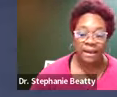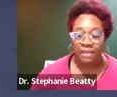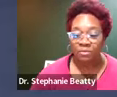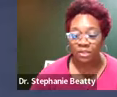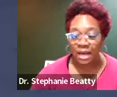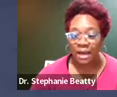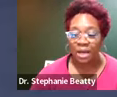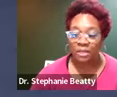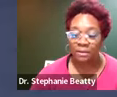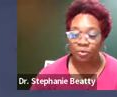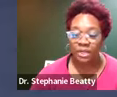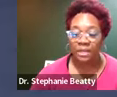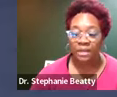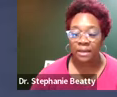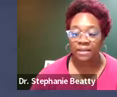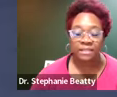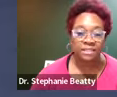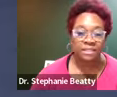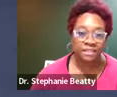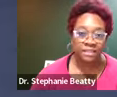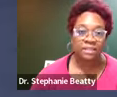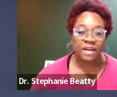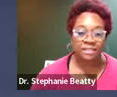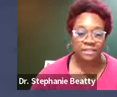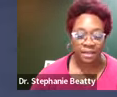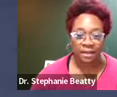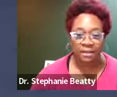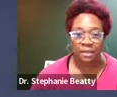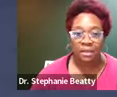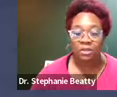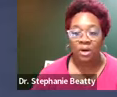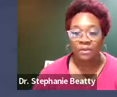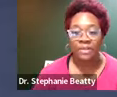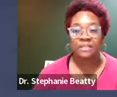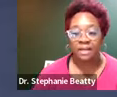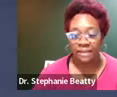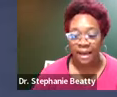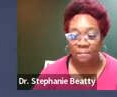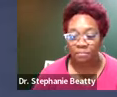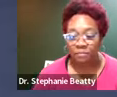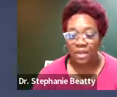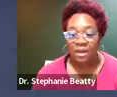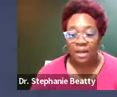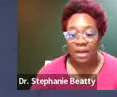and they rely on lip reading and assisted listening devices and other things like that.